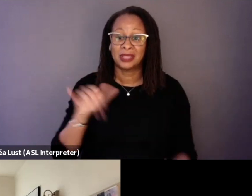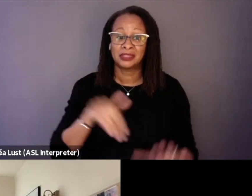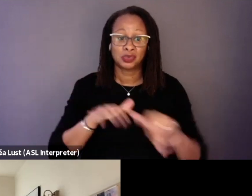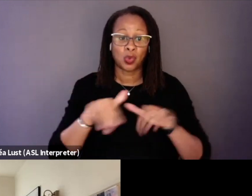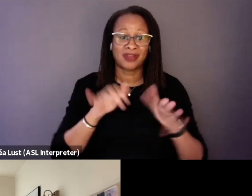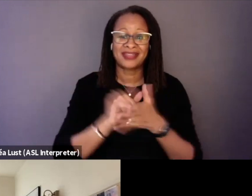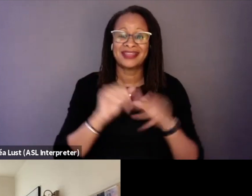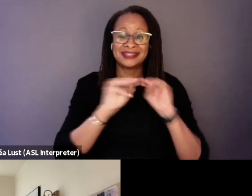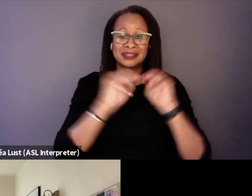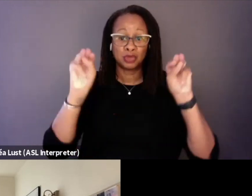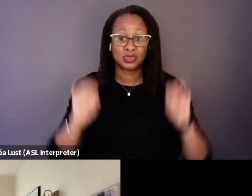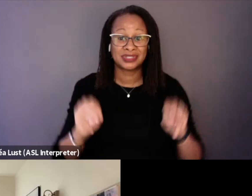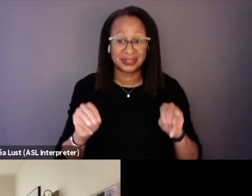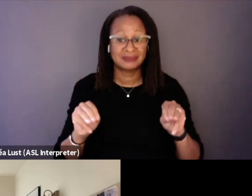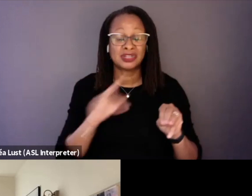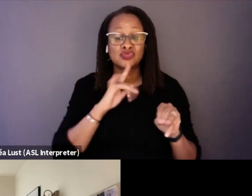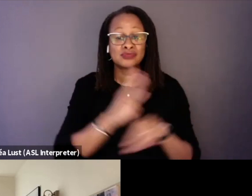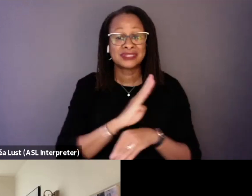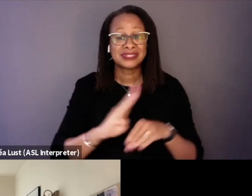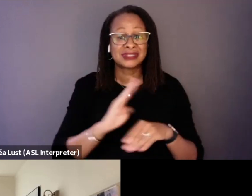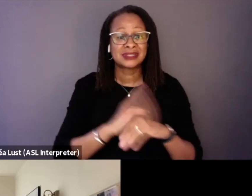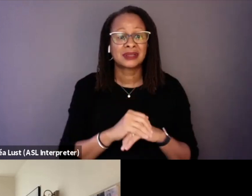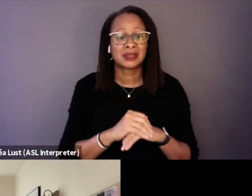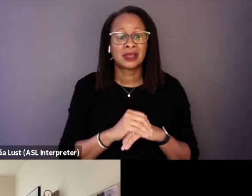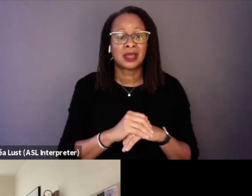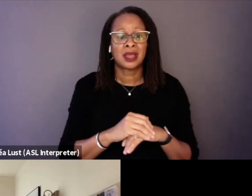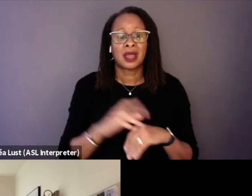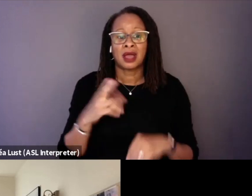It's a museum of humble Arthur Rimbaud